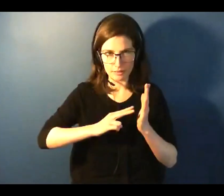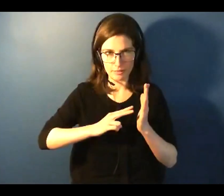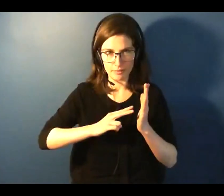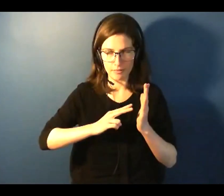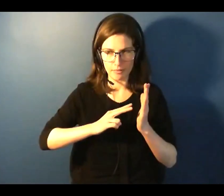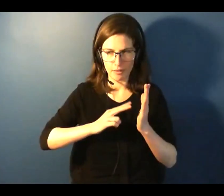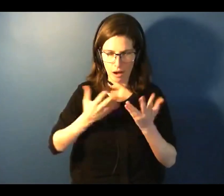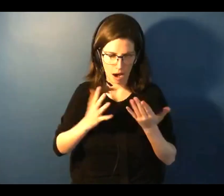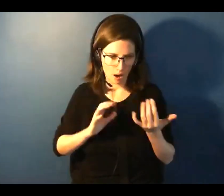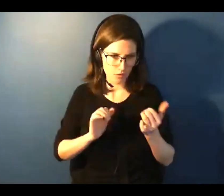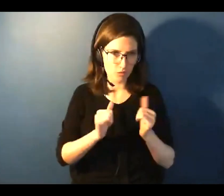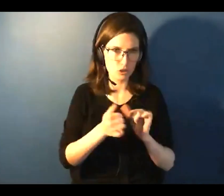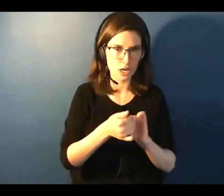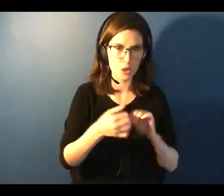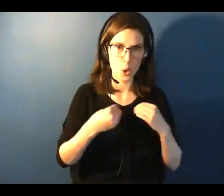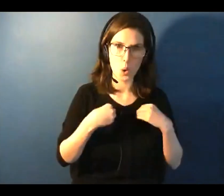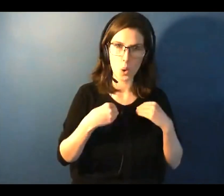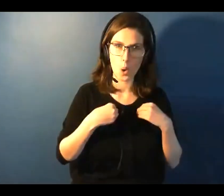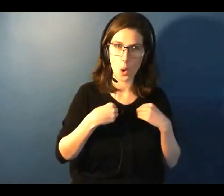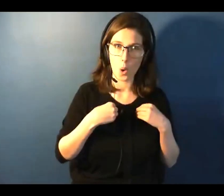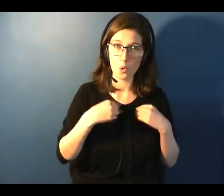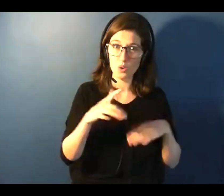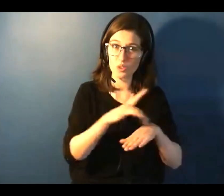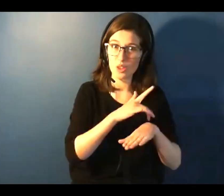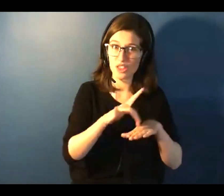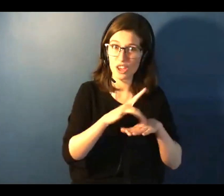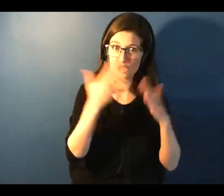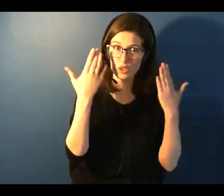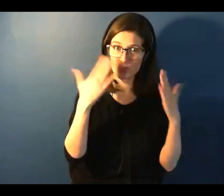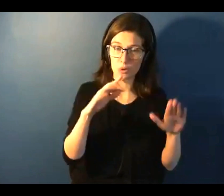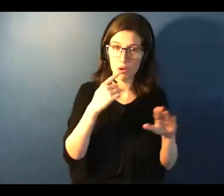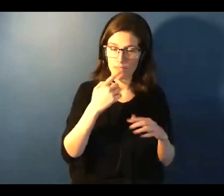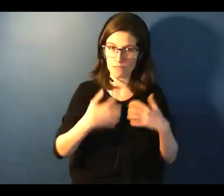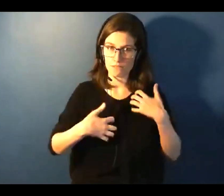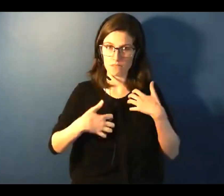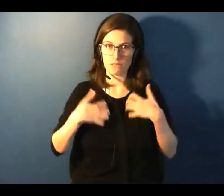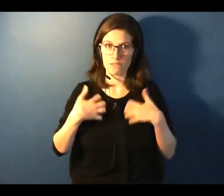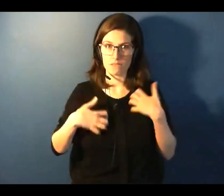to hear that, so i mean that's been really exciting for me. Úna, would you like